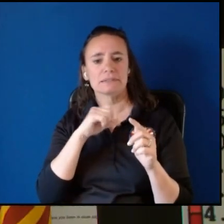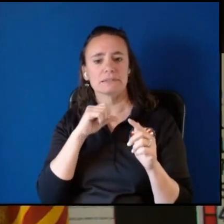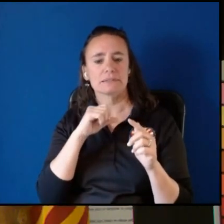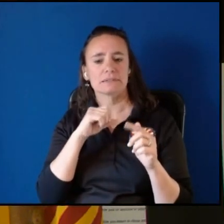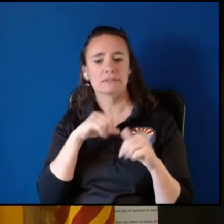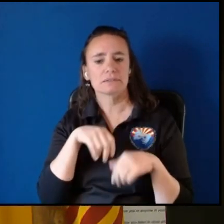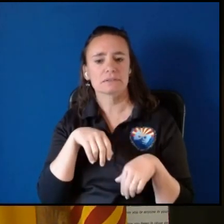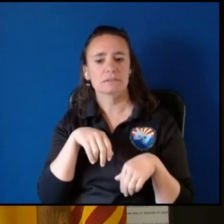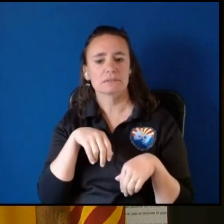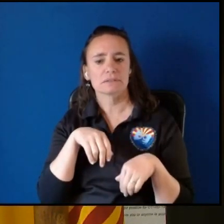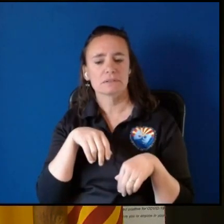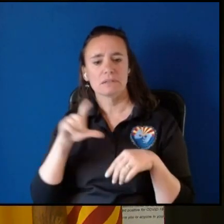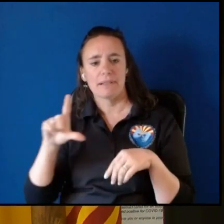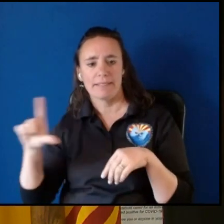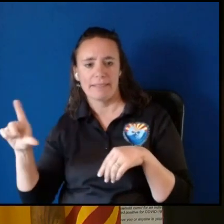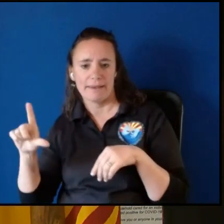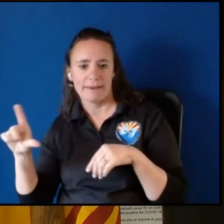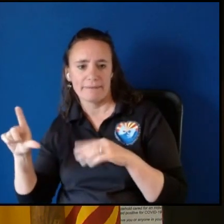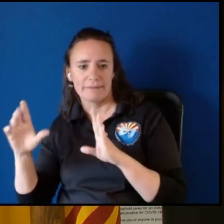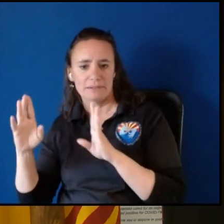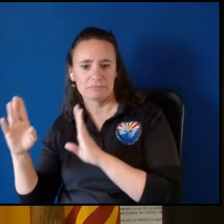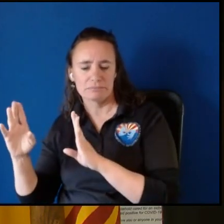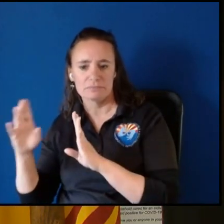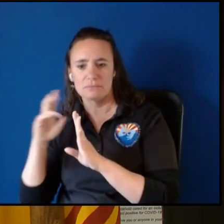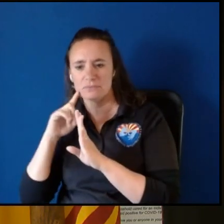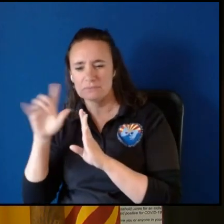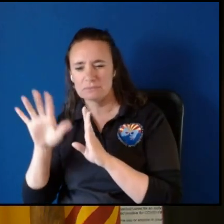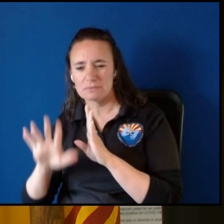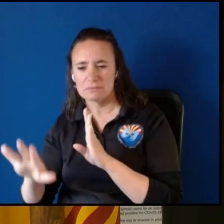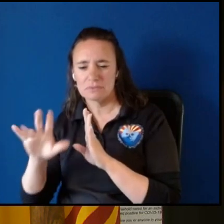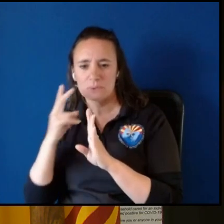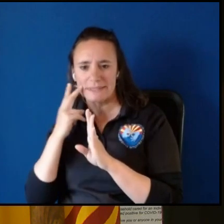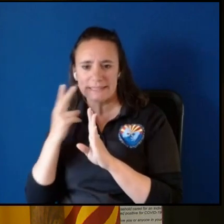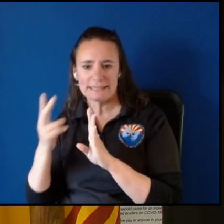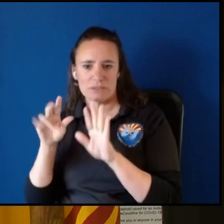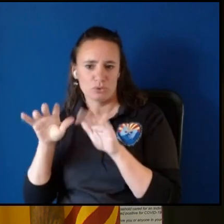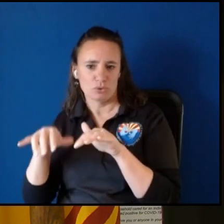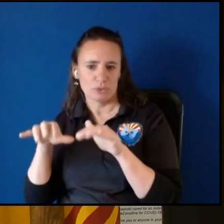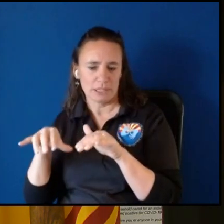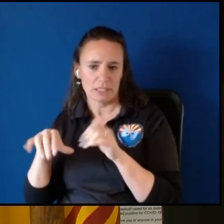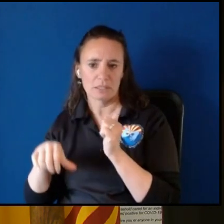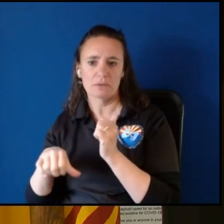area coverage of what we look at and what we see the rain. You'll notice most of the heavier rain is off to the east